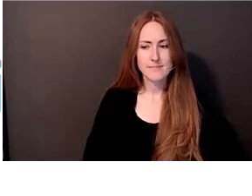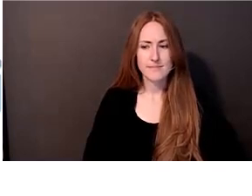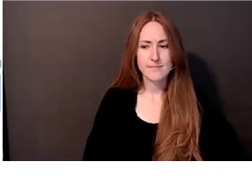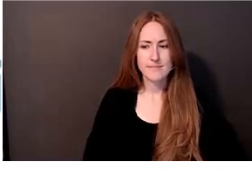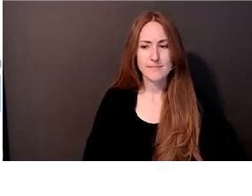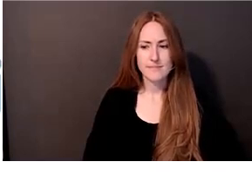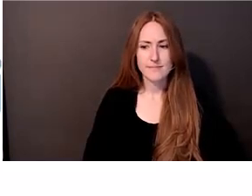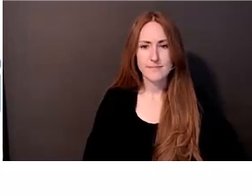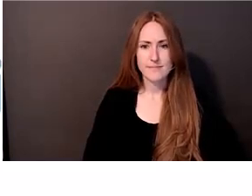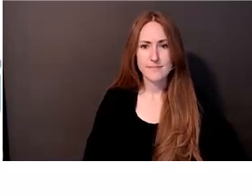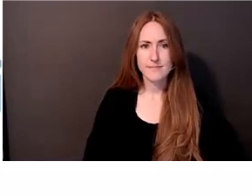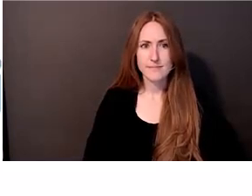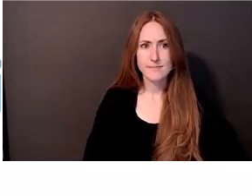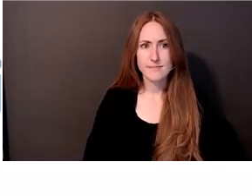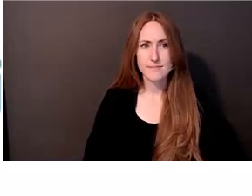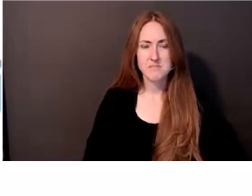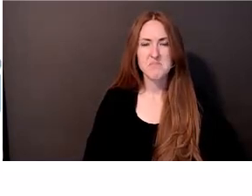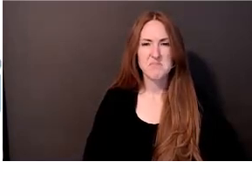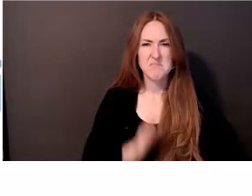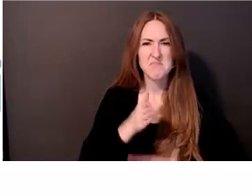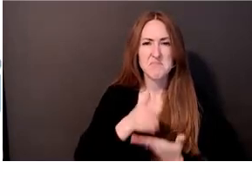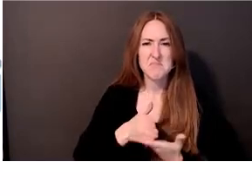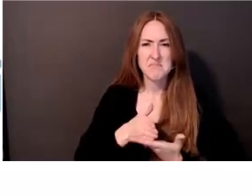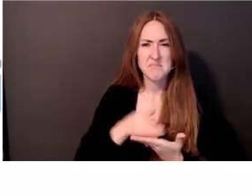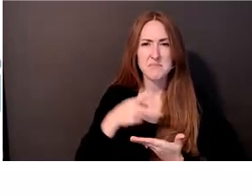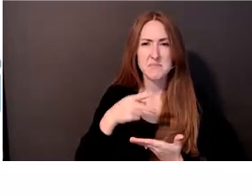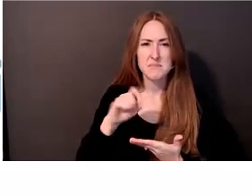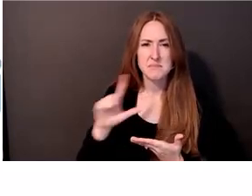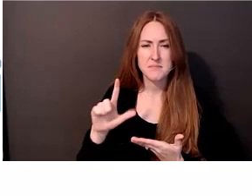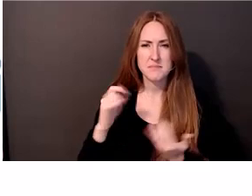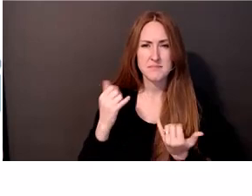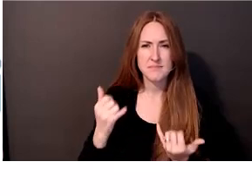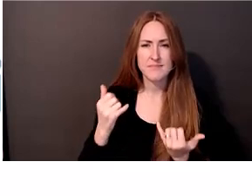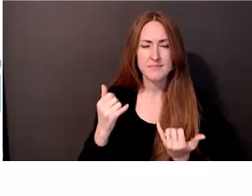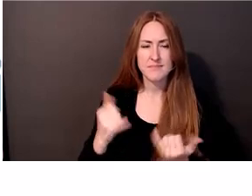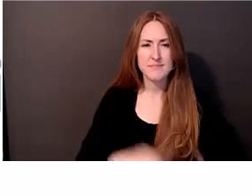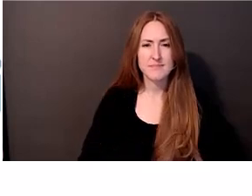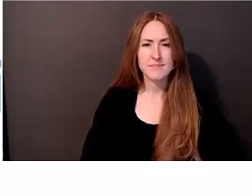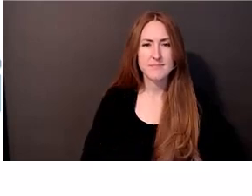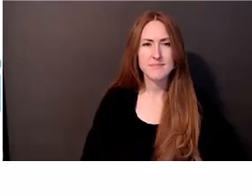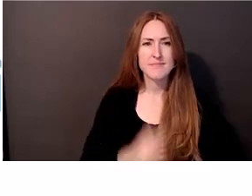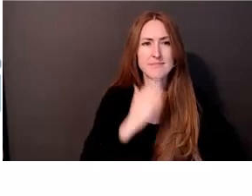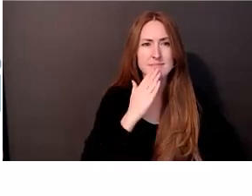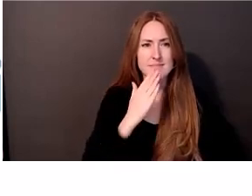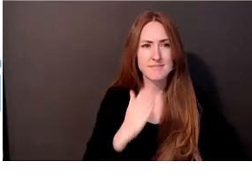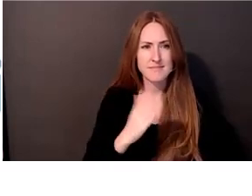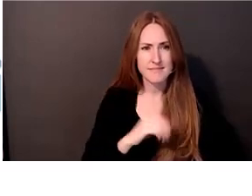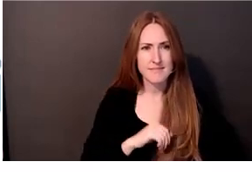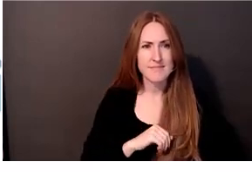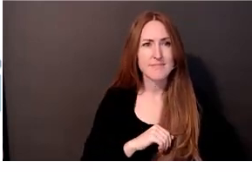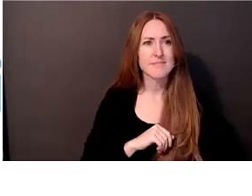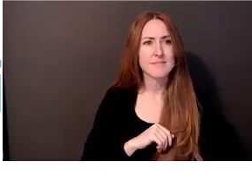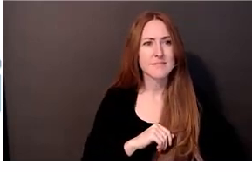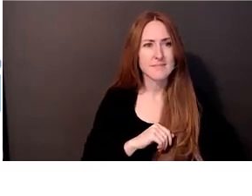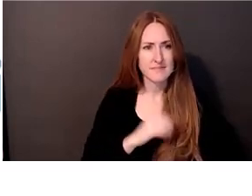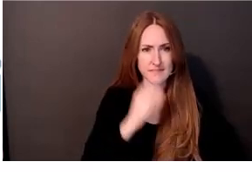We can stop the poll here. Thank you, Elizabeth. And the results? Great.